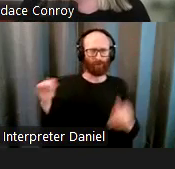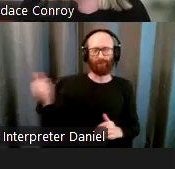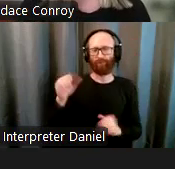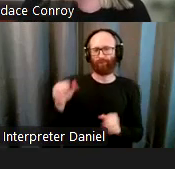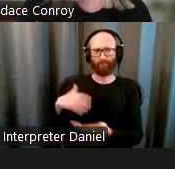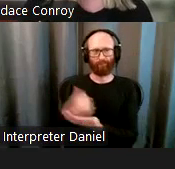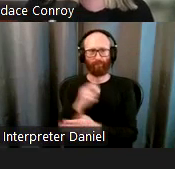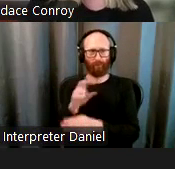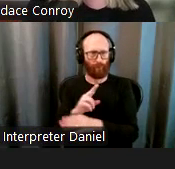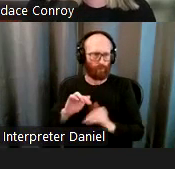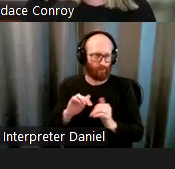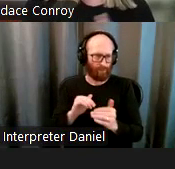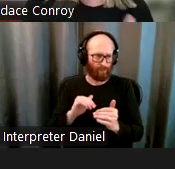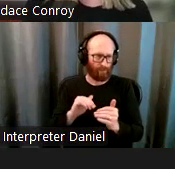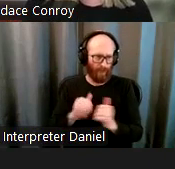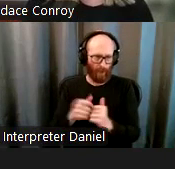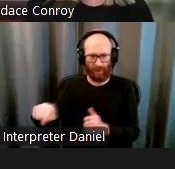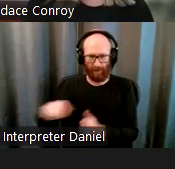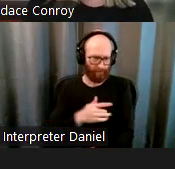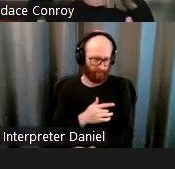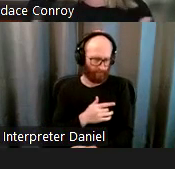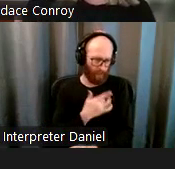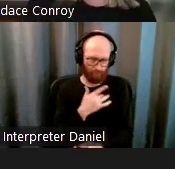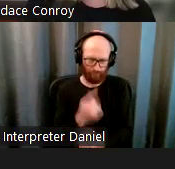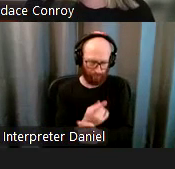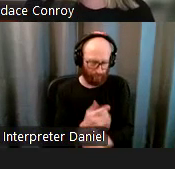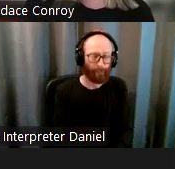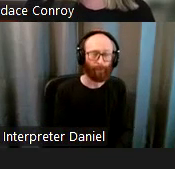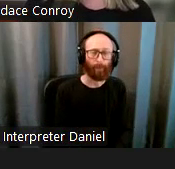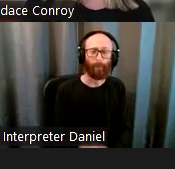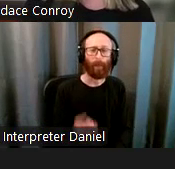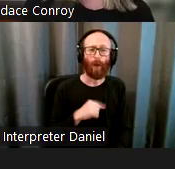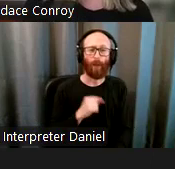they see fit. When we went to revamp all of these lesson plans this past